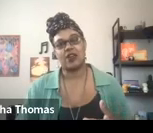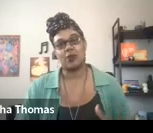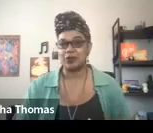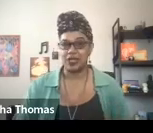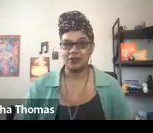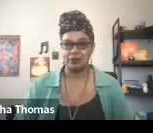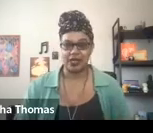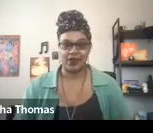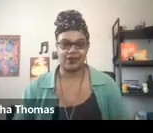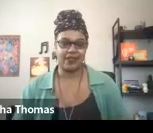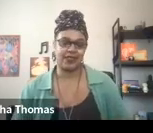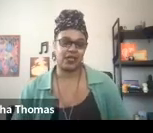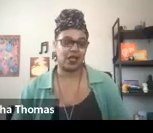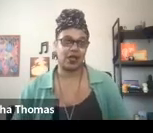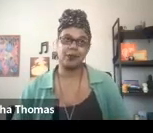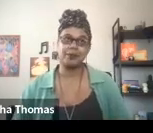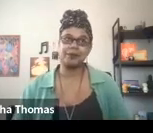on our website, blackcreativehealing.com.